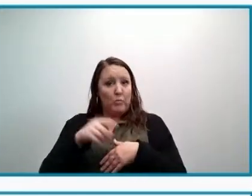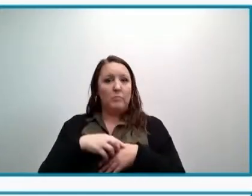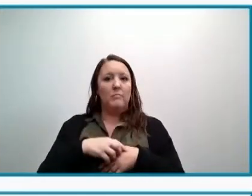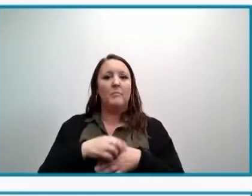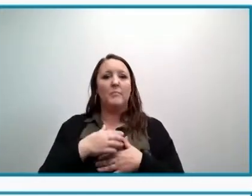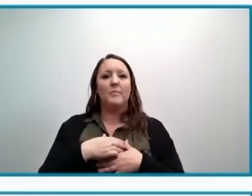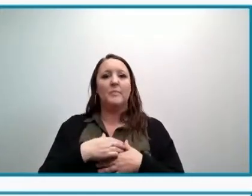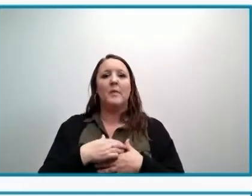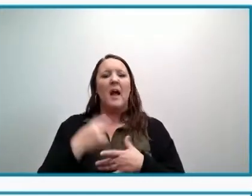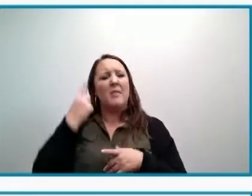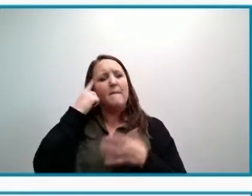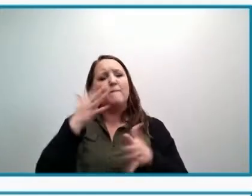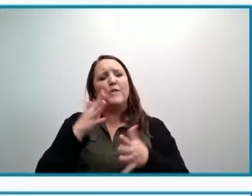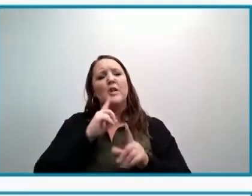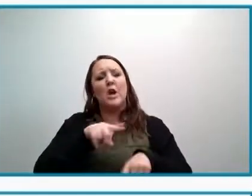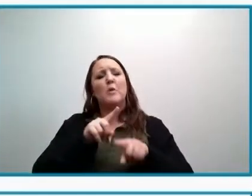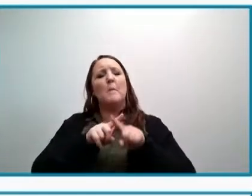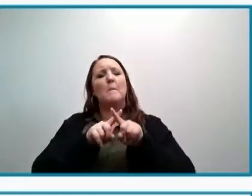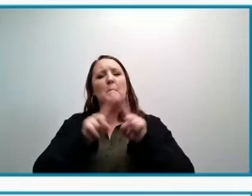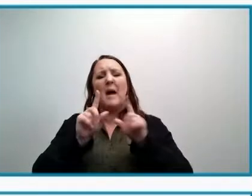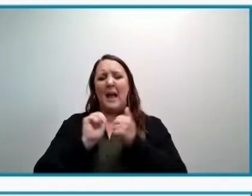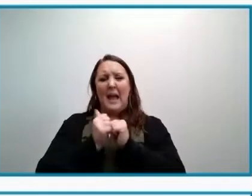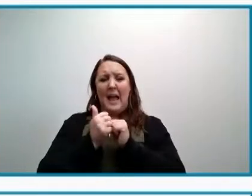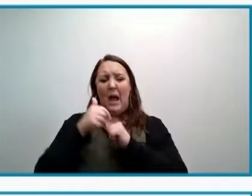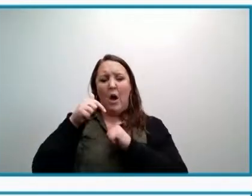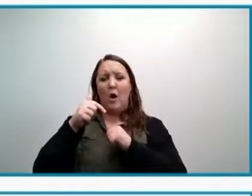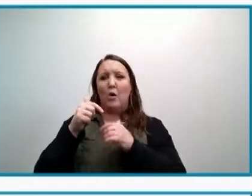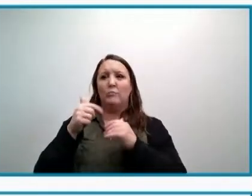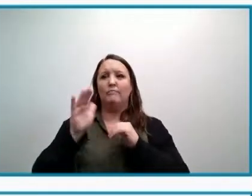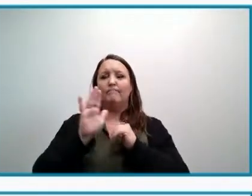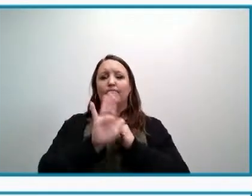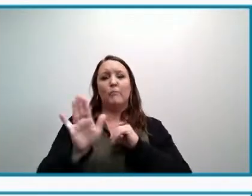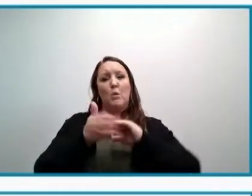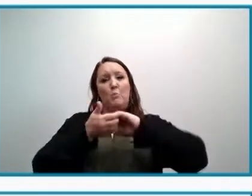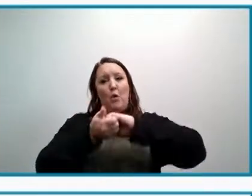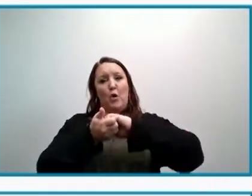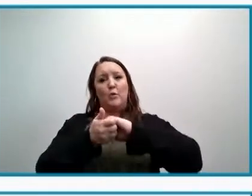but how these kinds of partnerships have an impact on your programming.